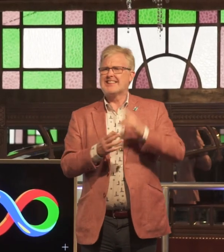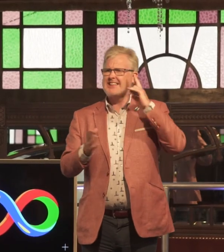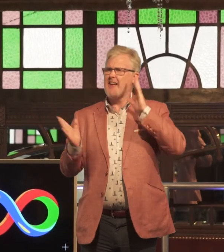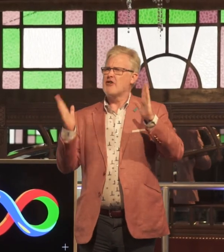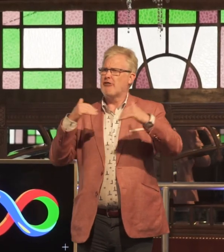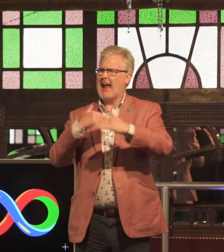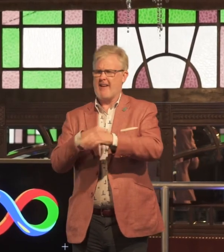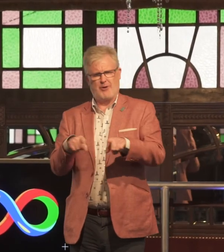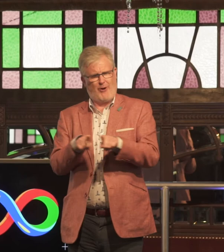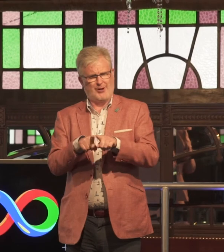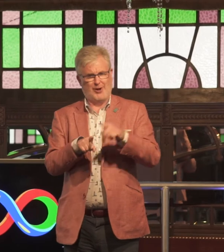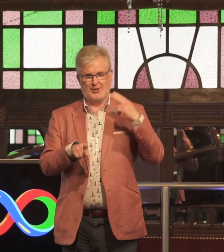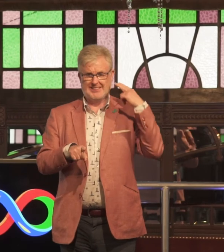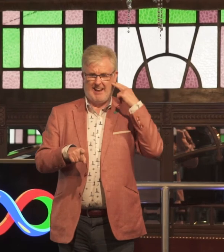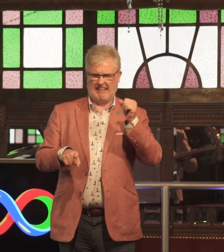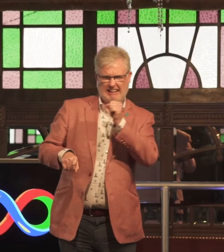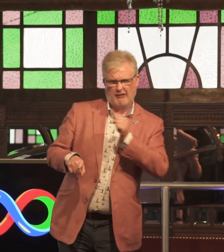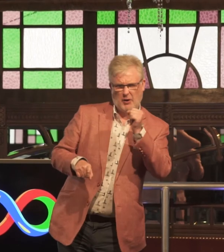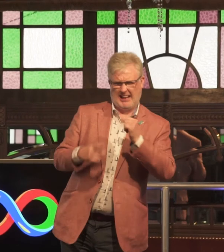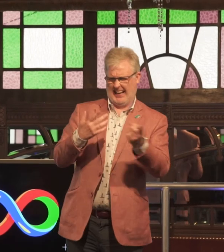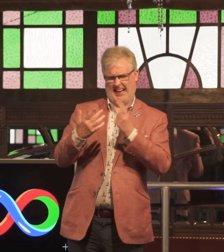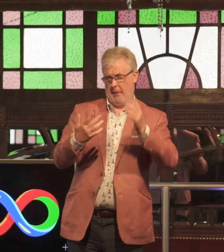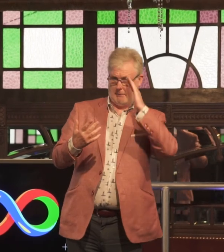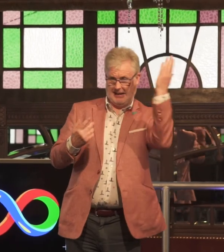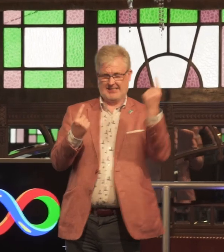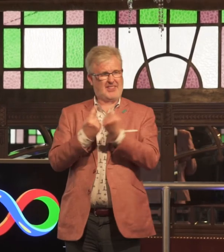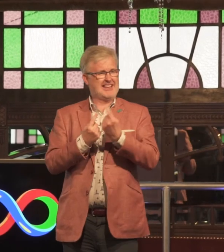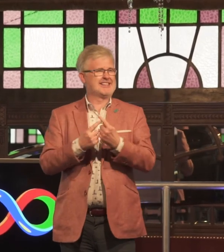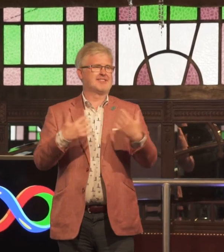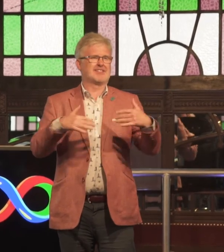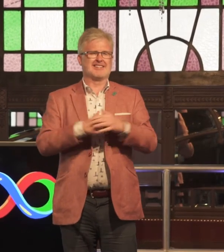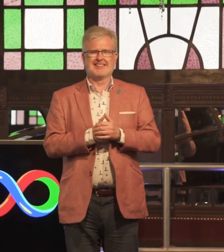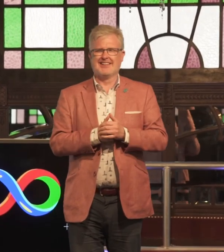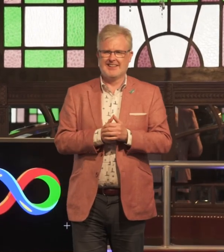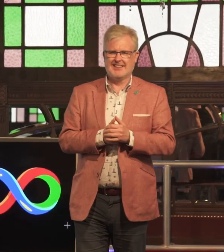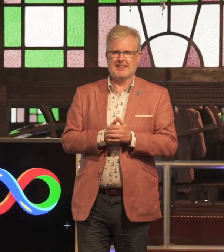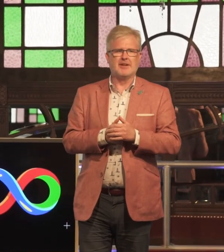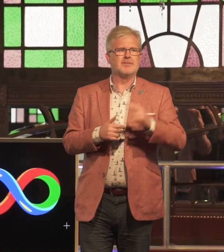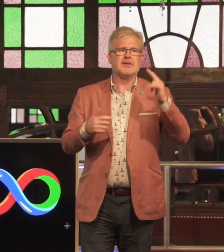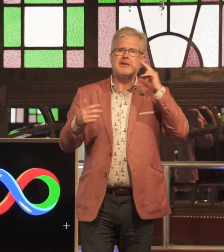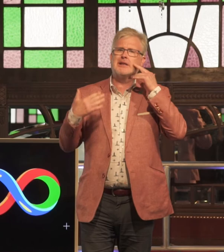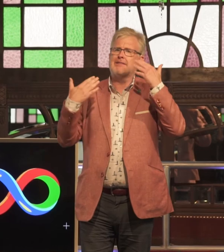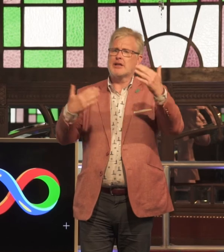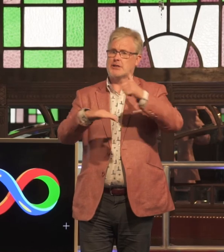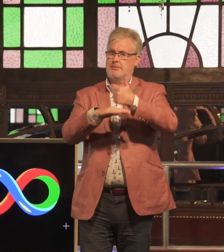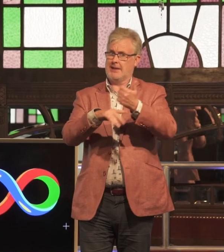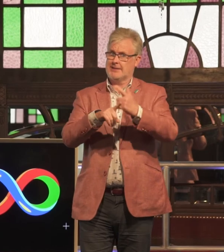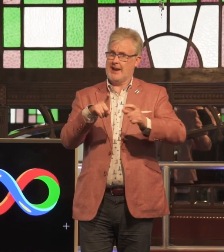It was diverse and mad. And the rave - also there was deaf karaoke. There were so many crazy things happening during the week.